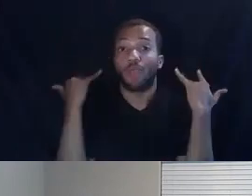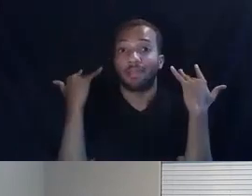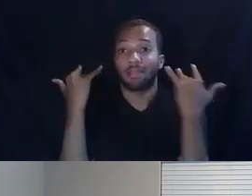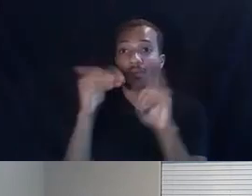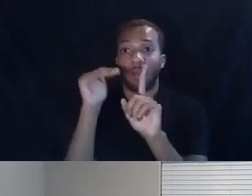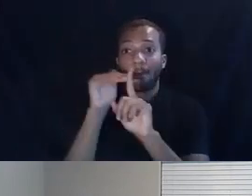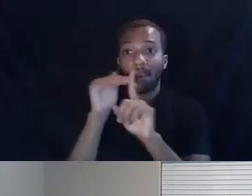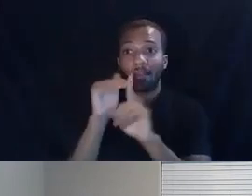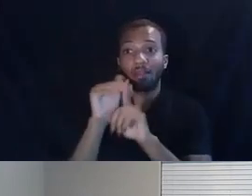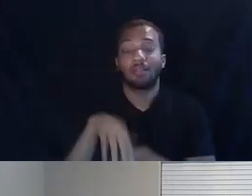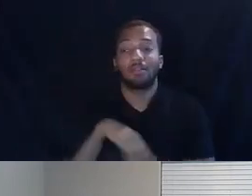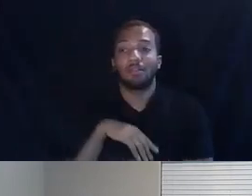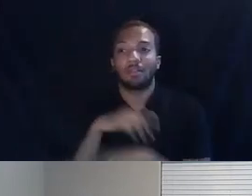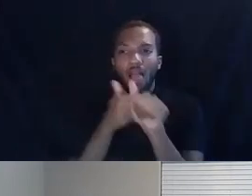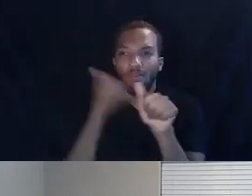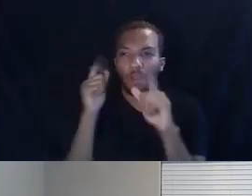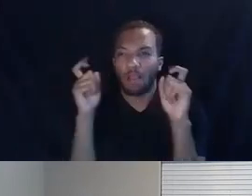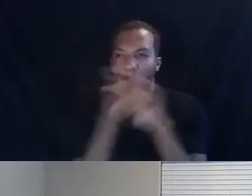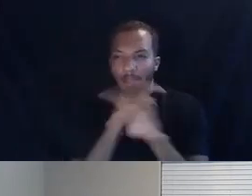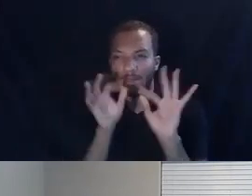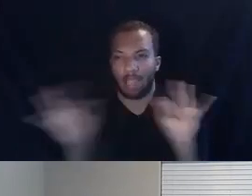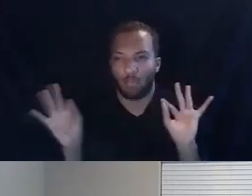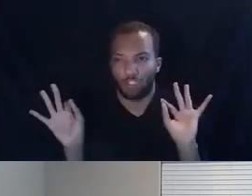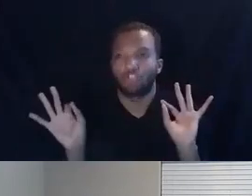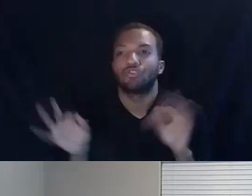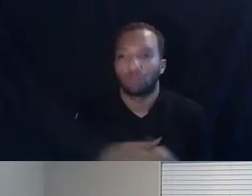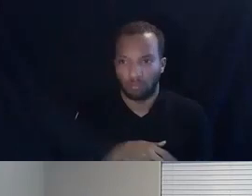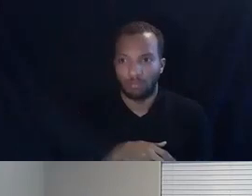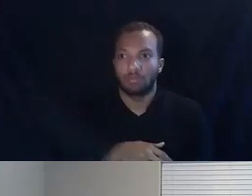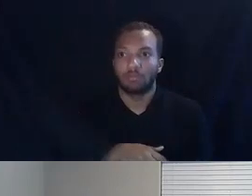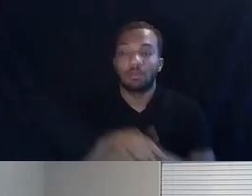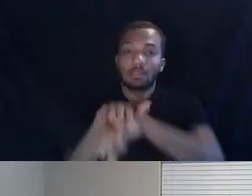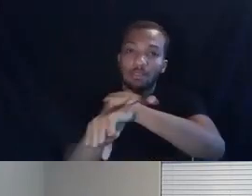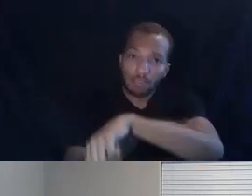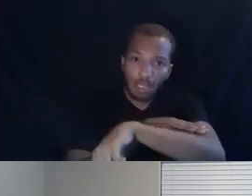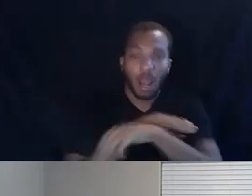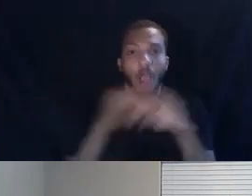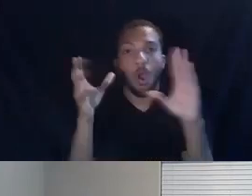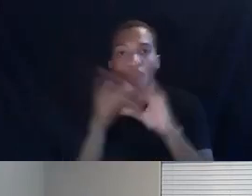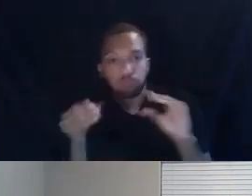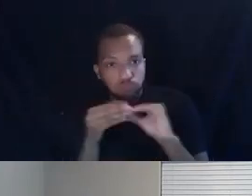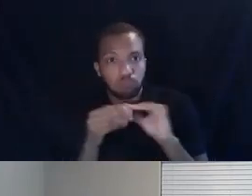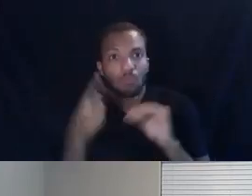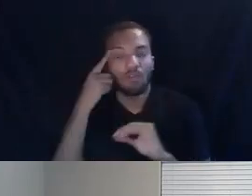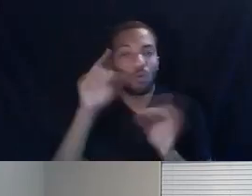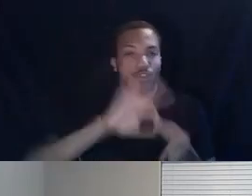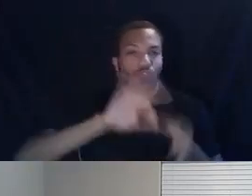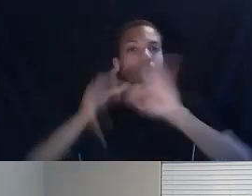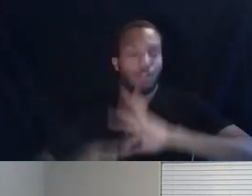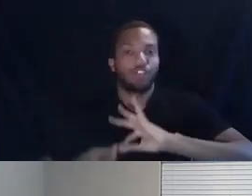and acronyms as much as possible. And please be sure to speak at a slower pace to give time for interpretation.